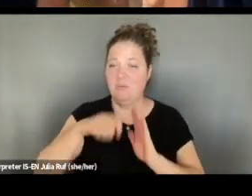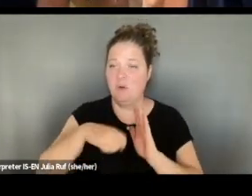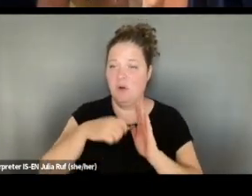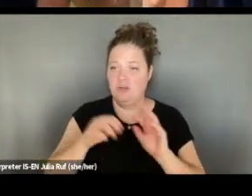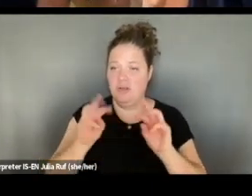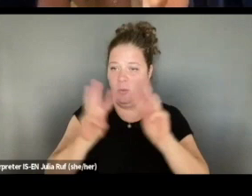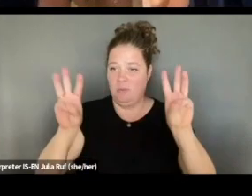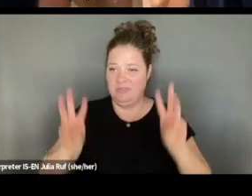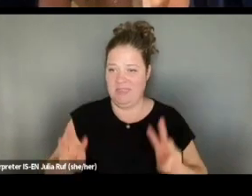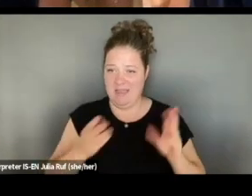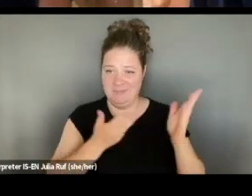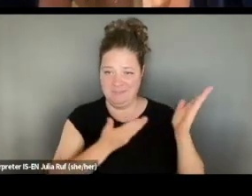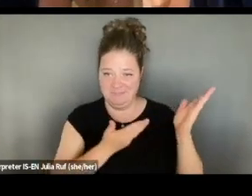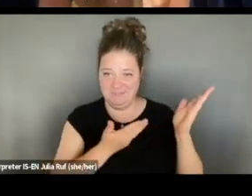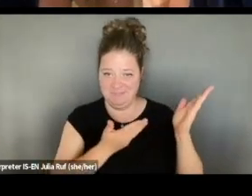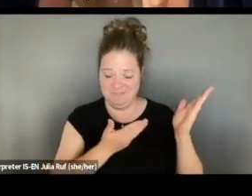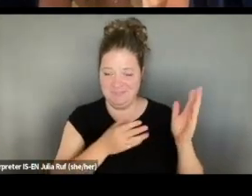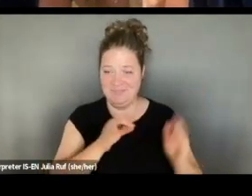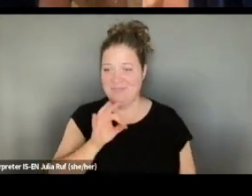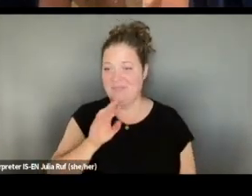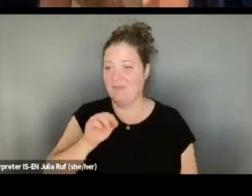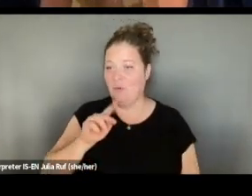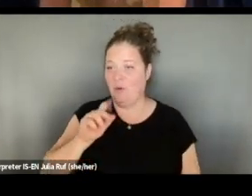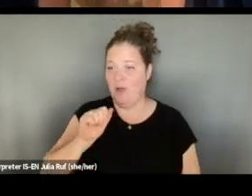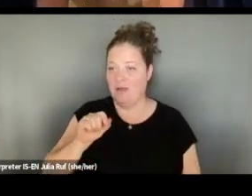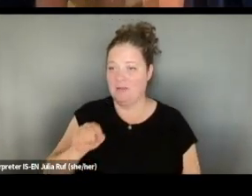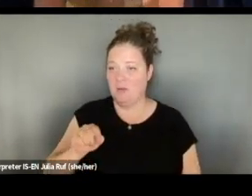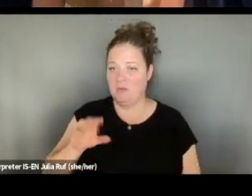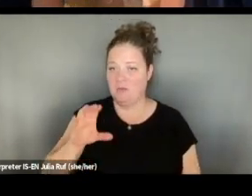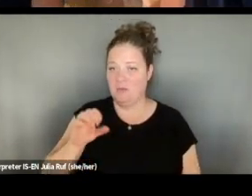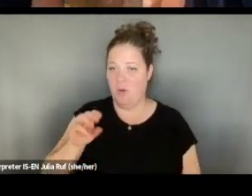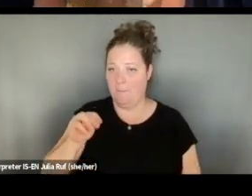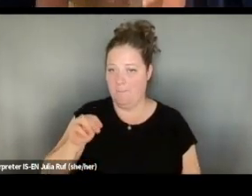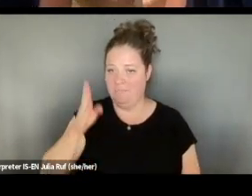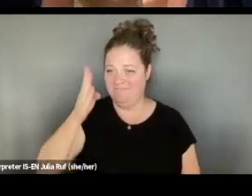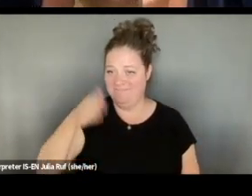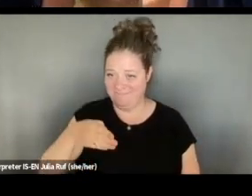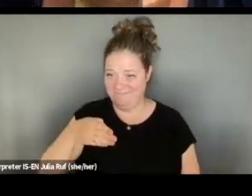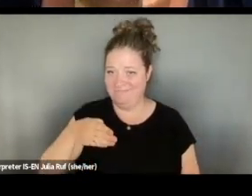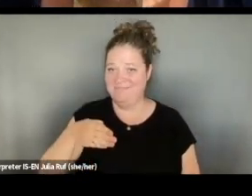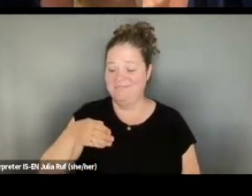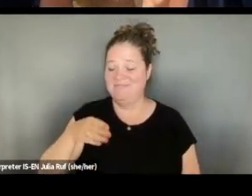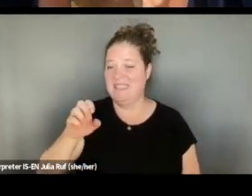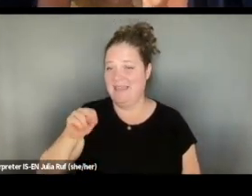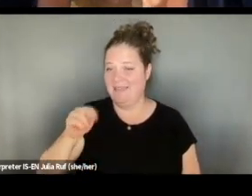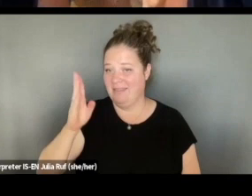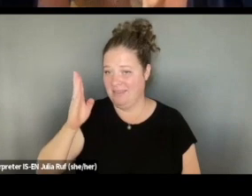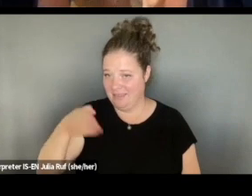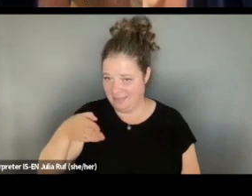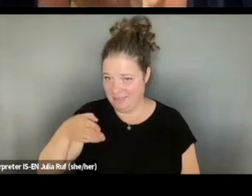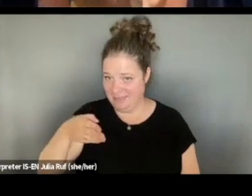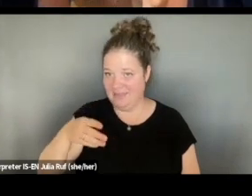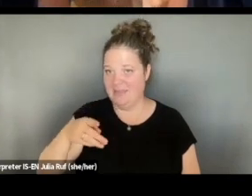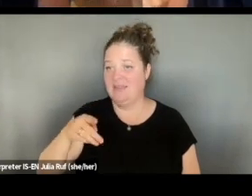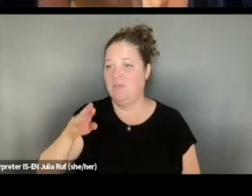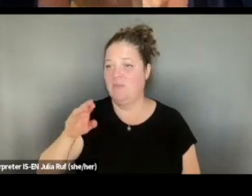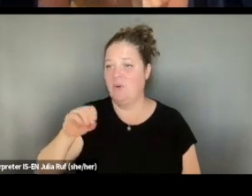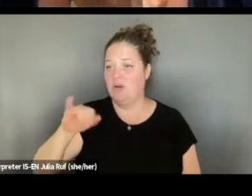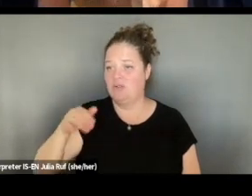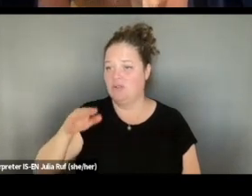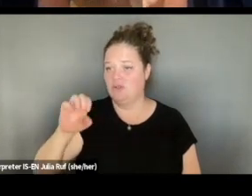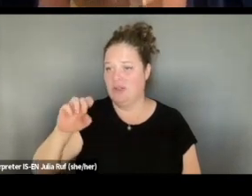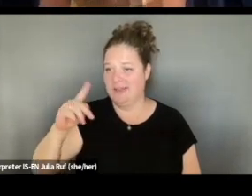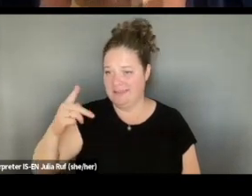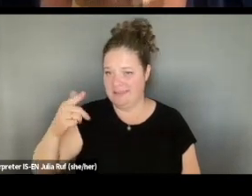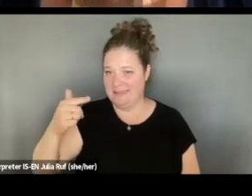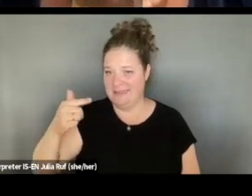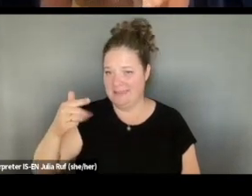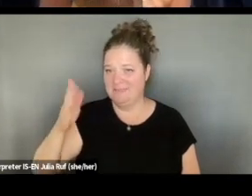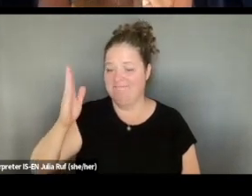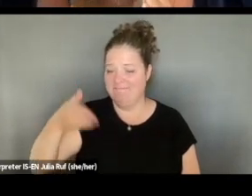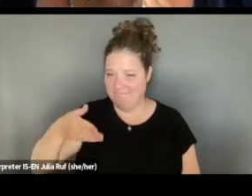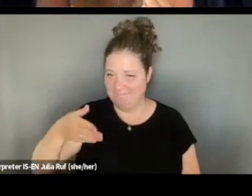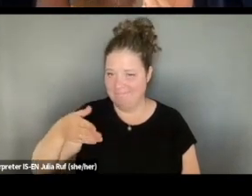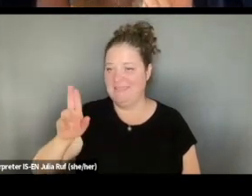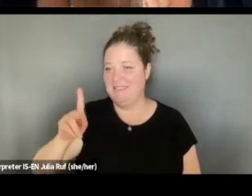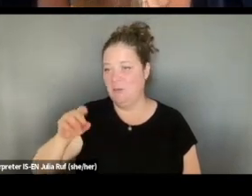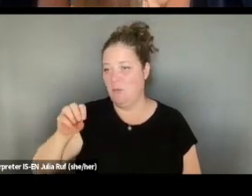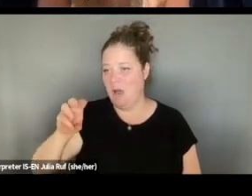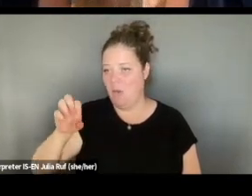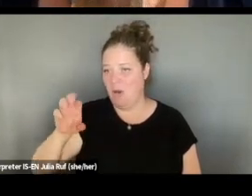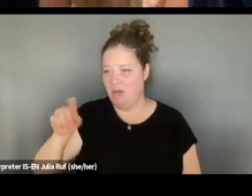is funka.com/en/ projekt/